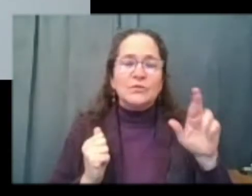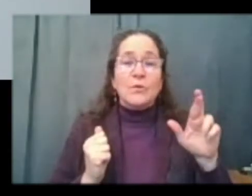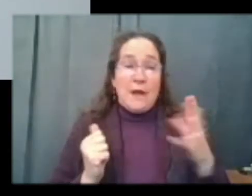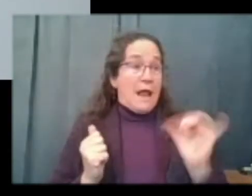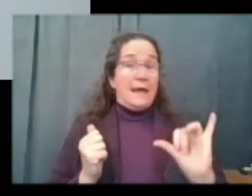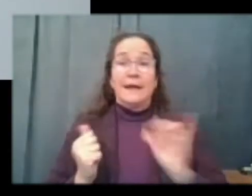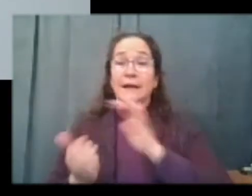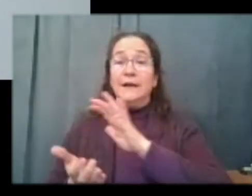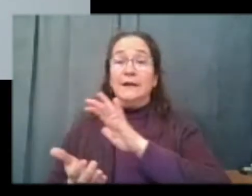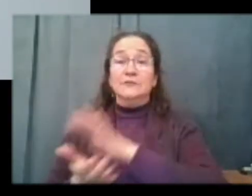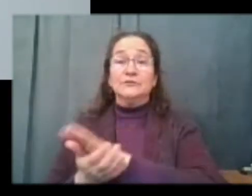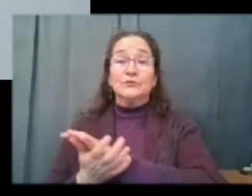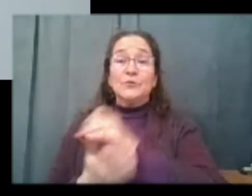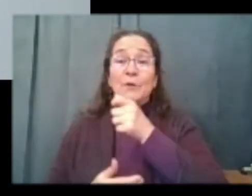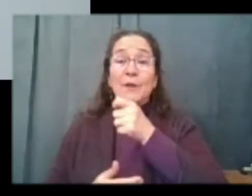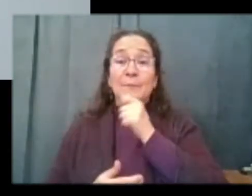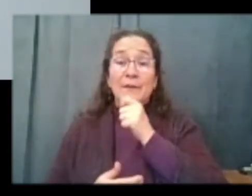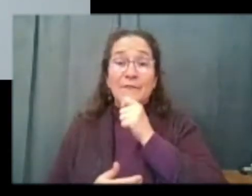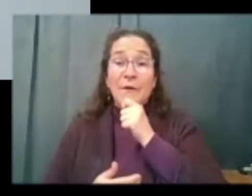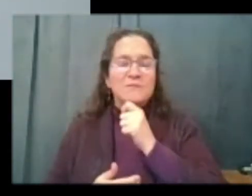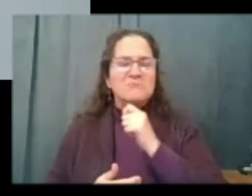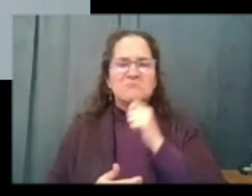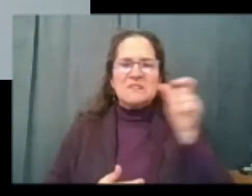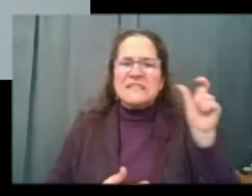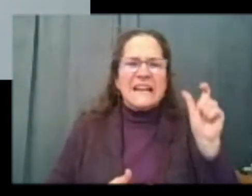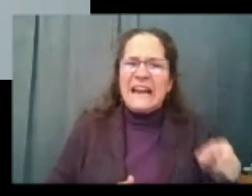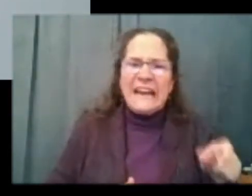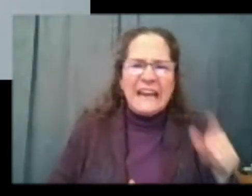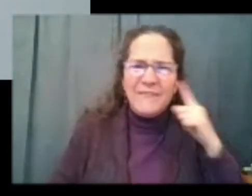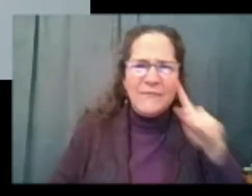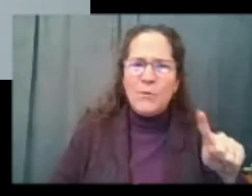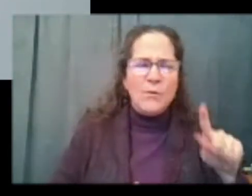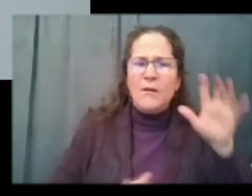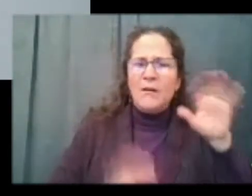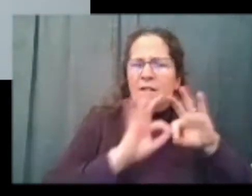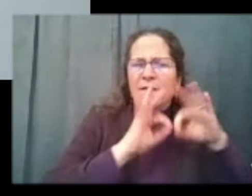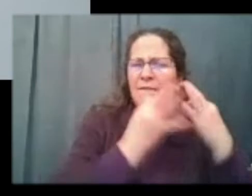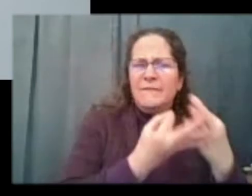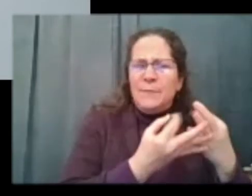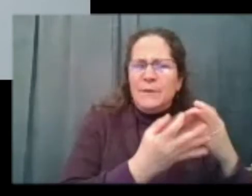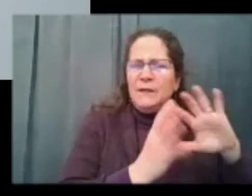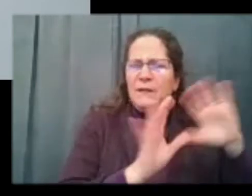They never needed to hatch into the family computer. Bottom line is going to have to be